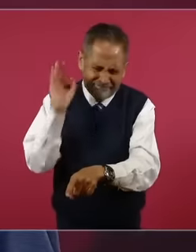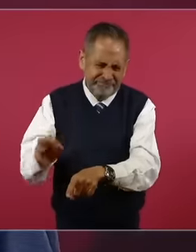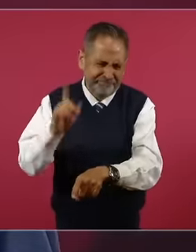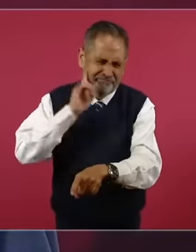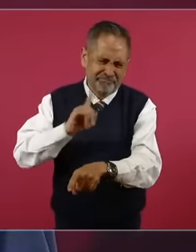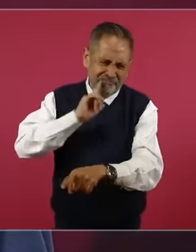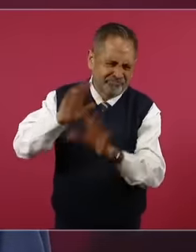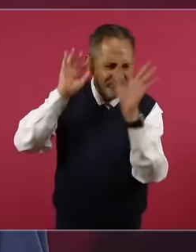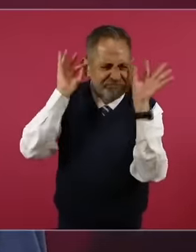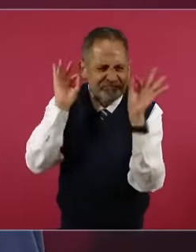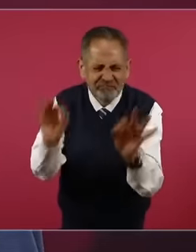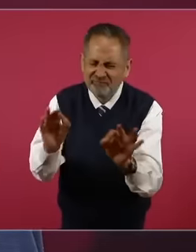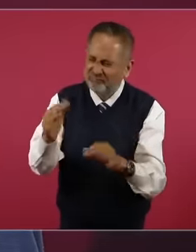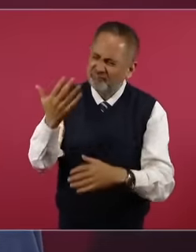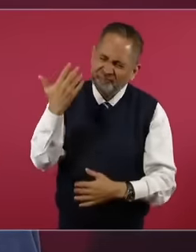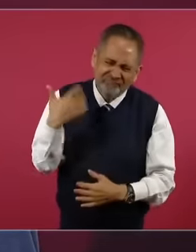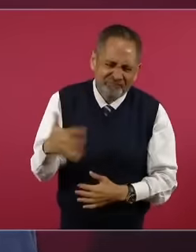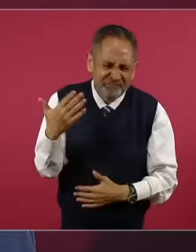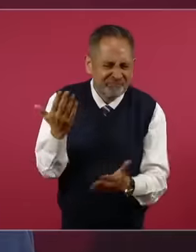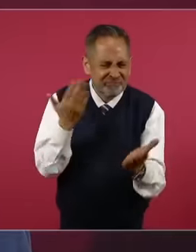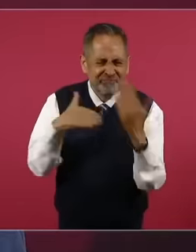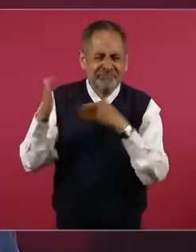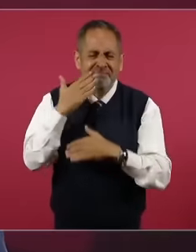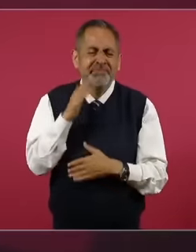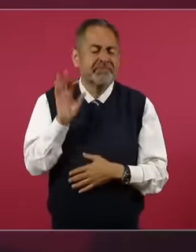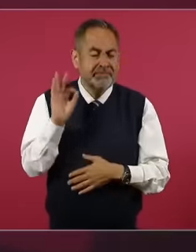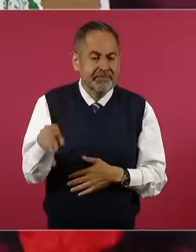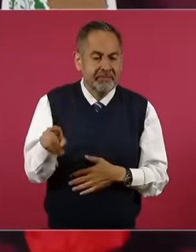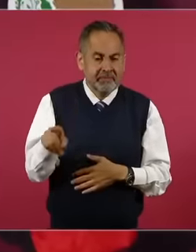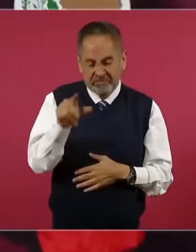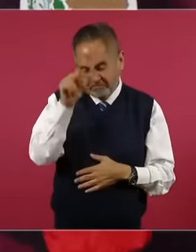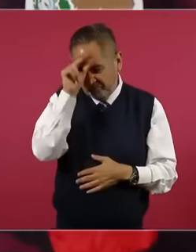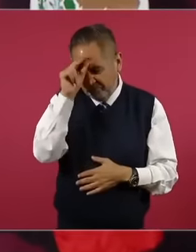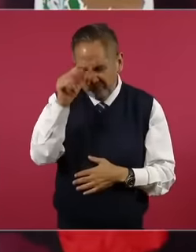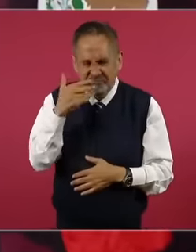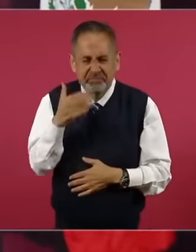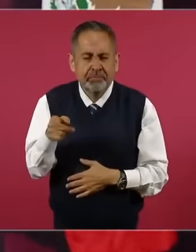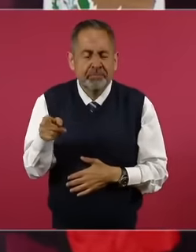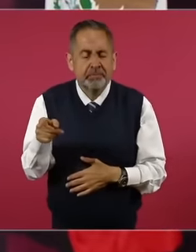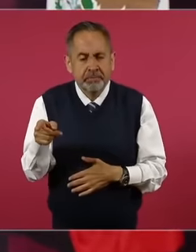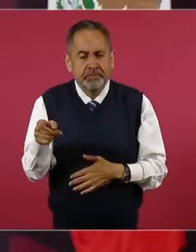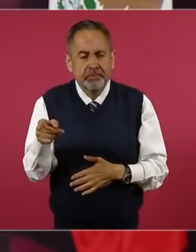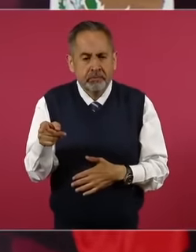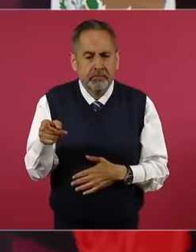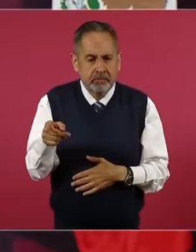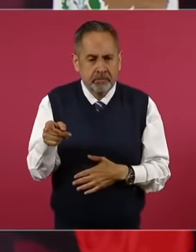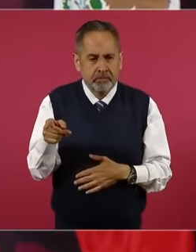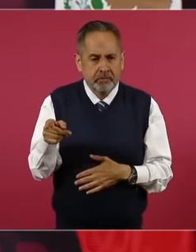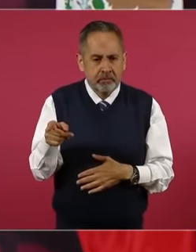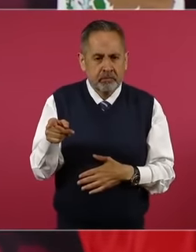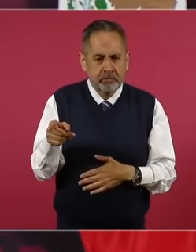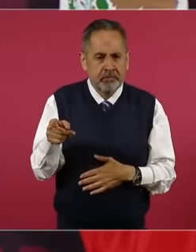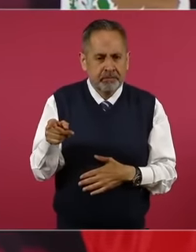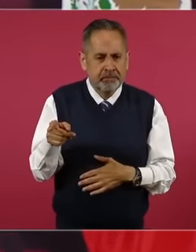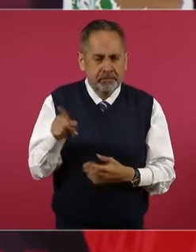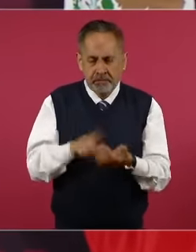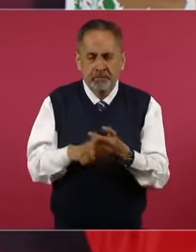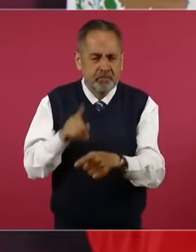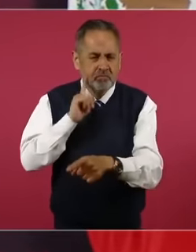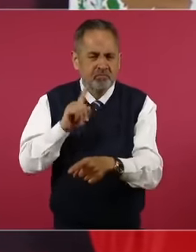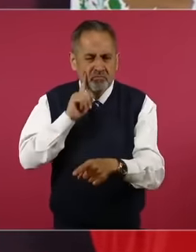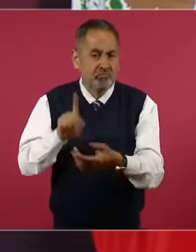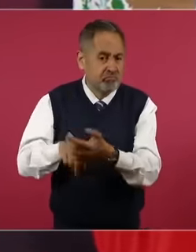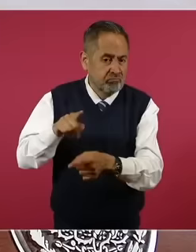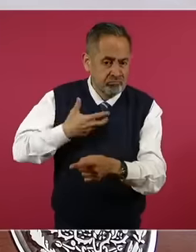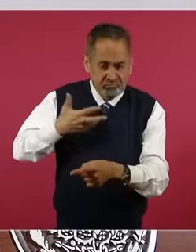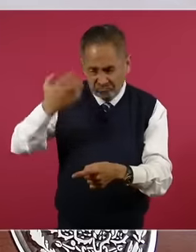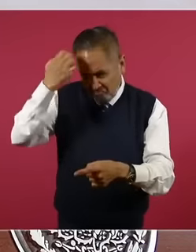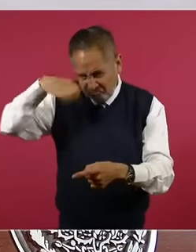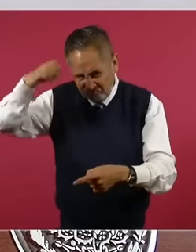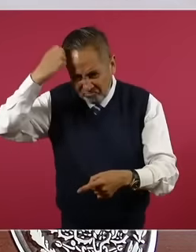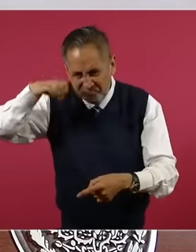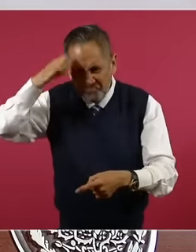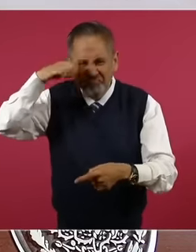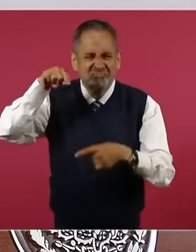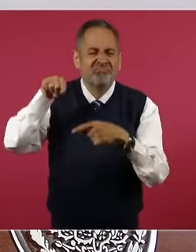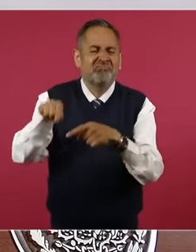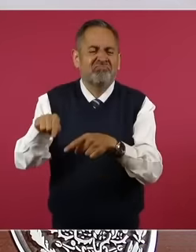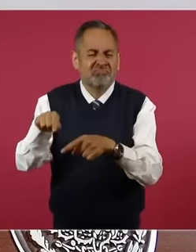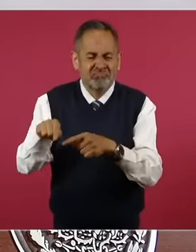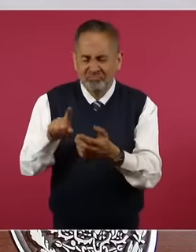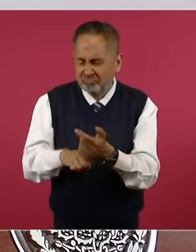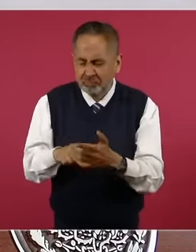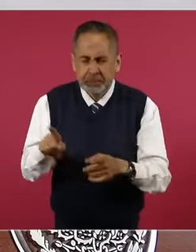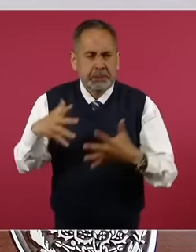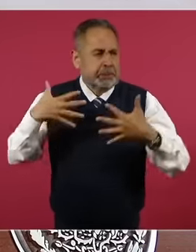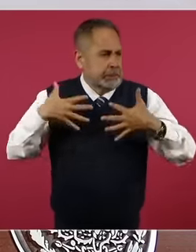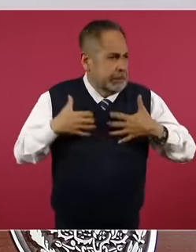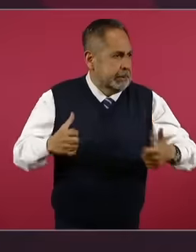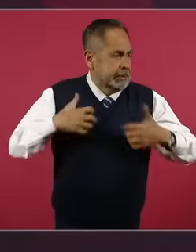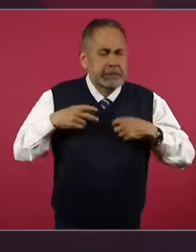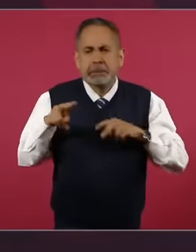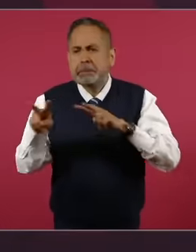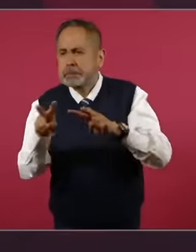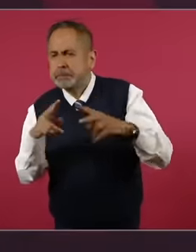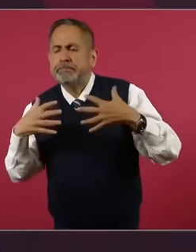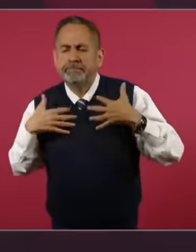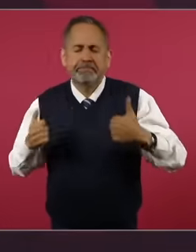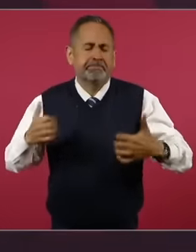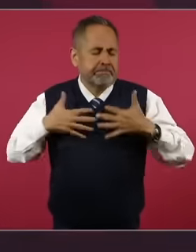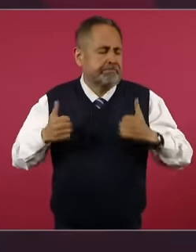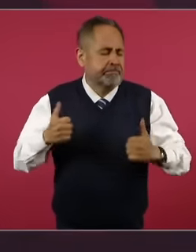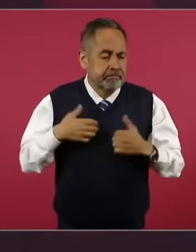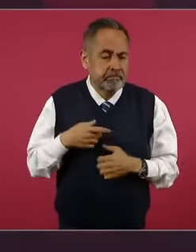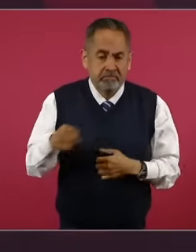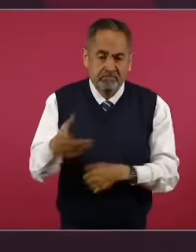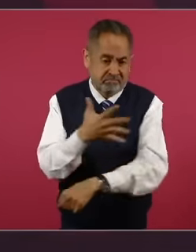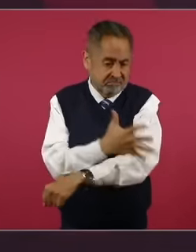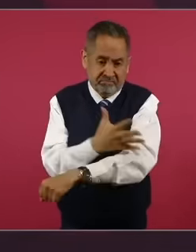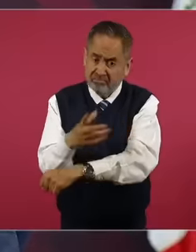extraordinary, intelligent woman, a woman with honest, sensitive experience, good